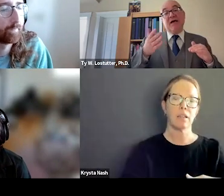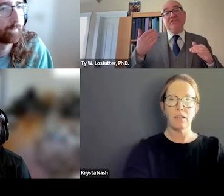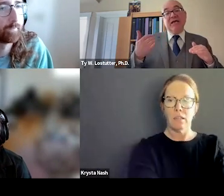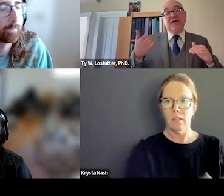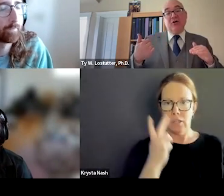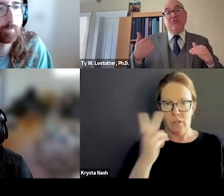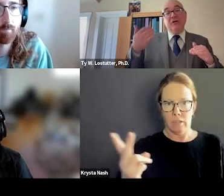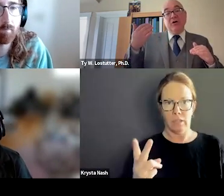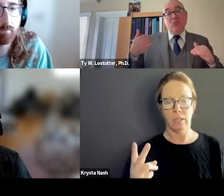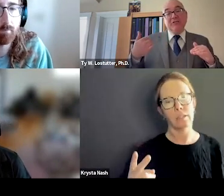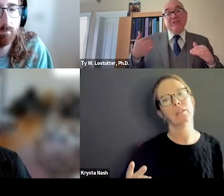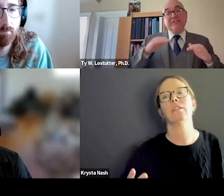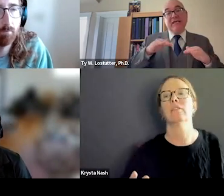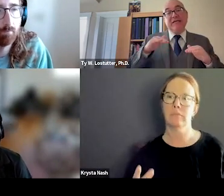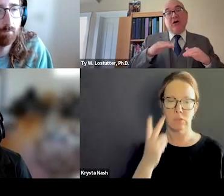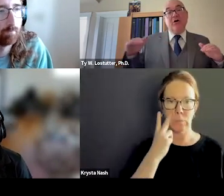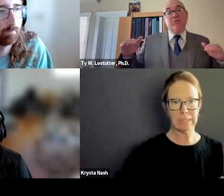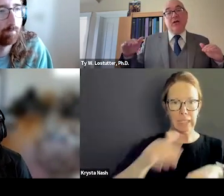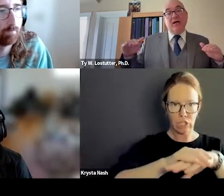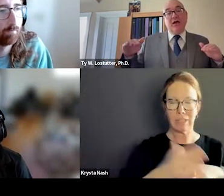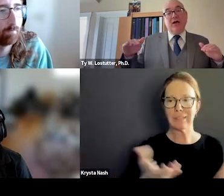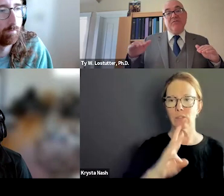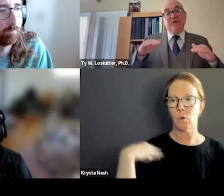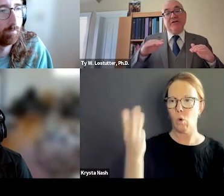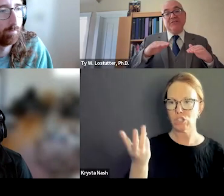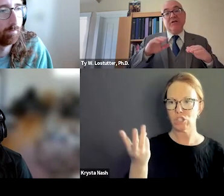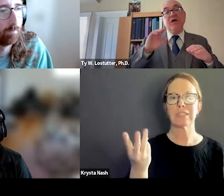I will just say in our own Washington state, our own nonprofit organization,